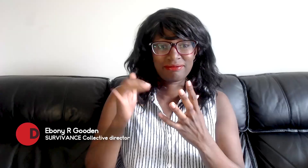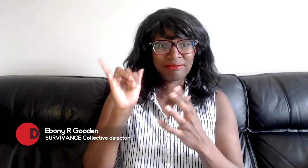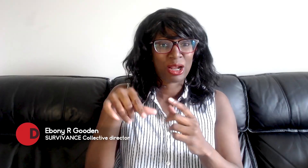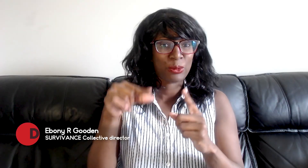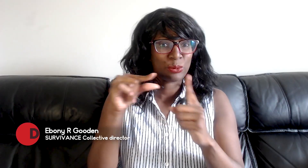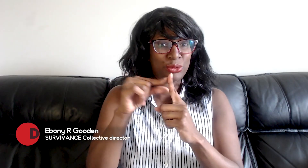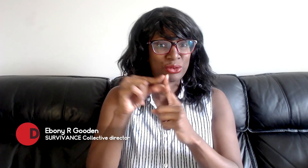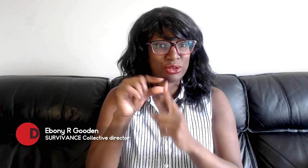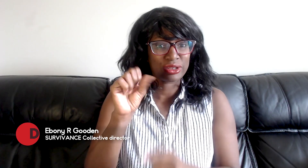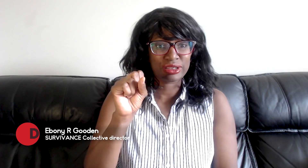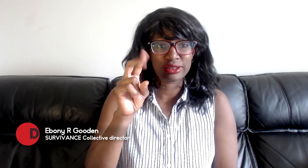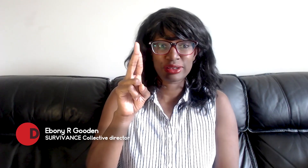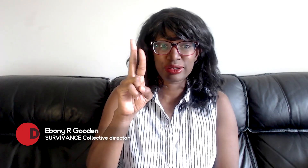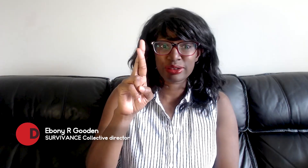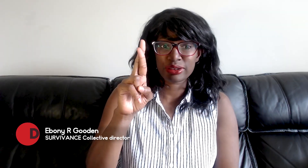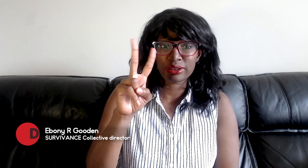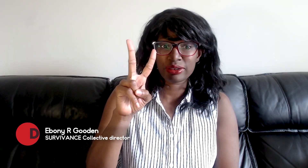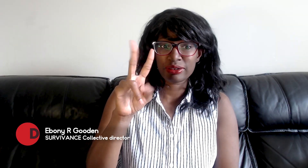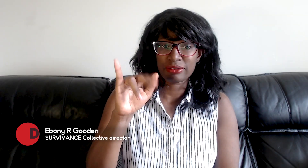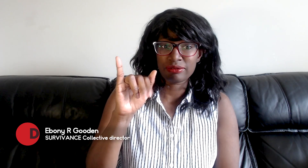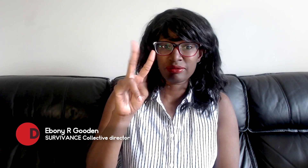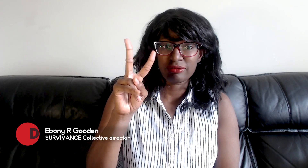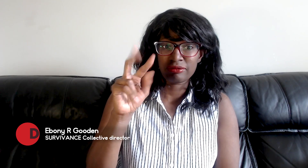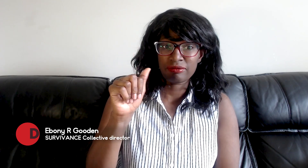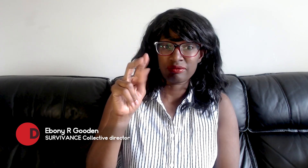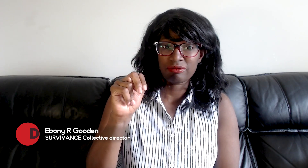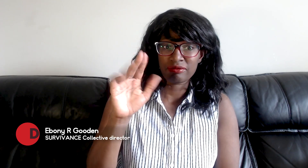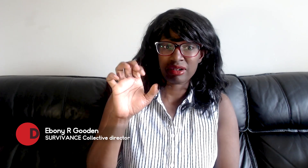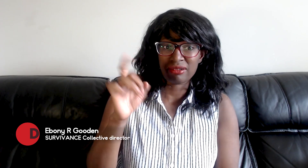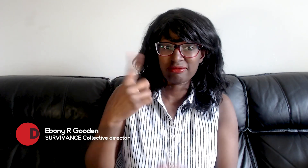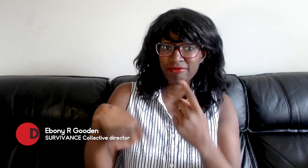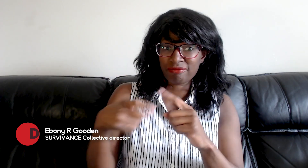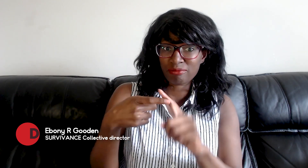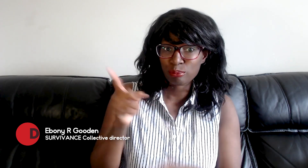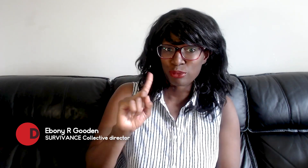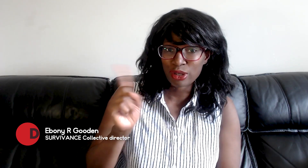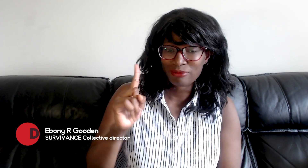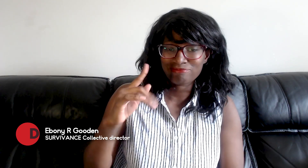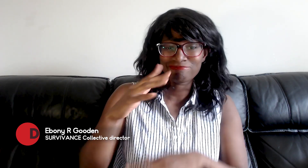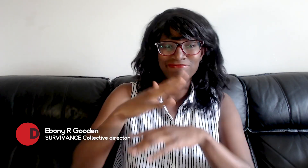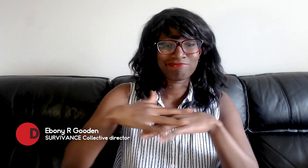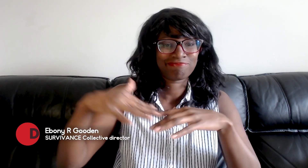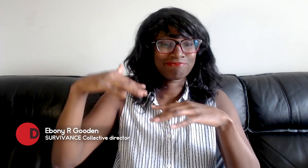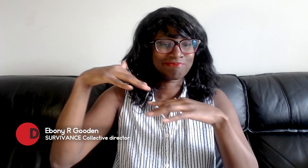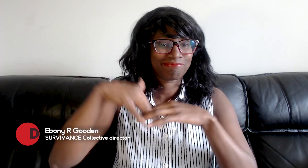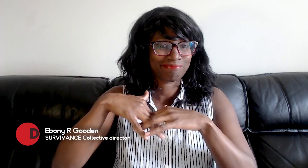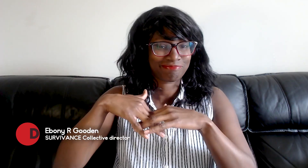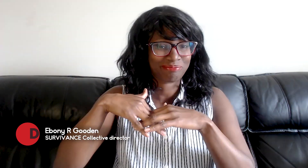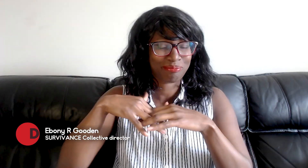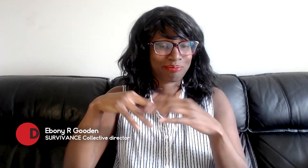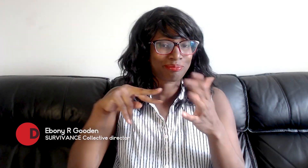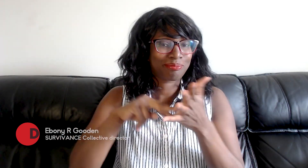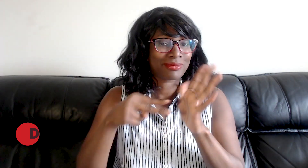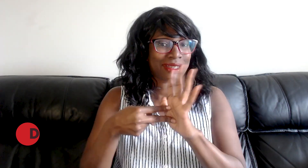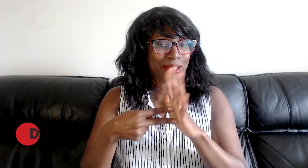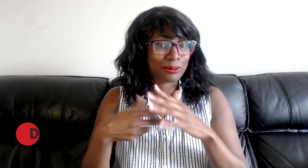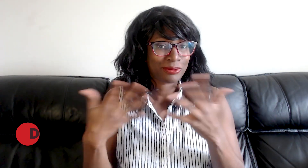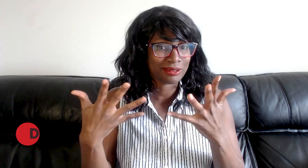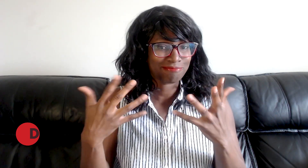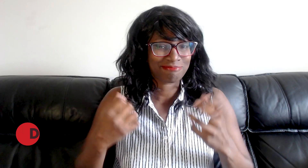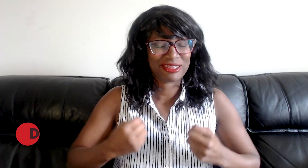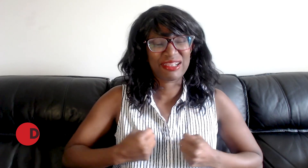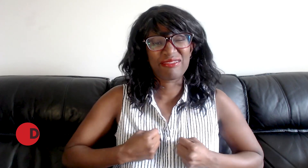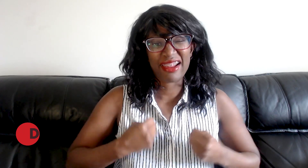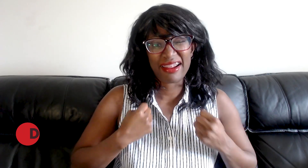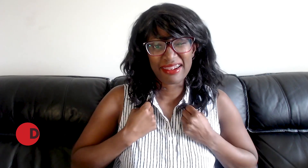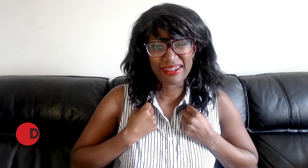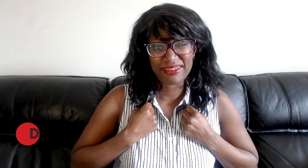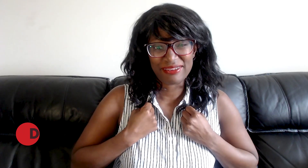"Survivance" is an Indigenous word; it means "survival."